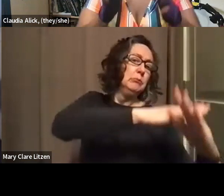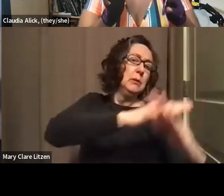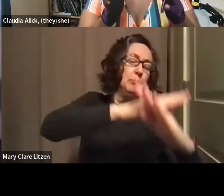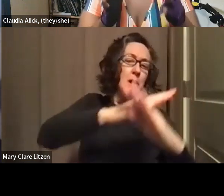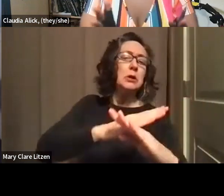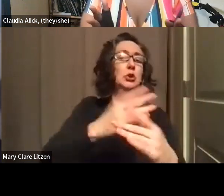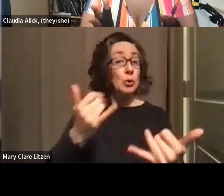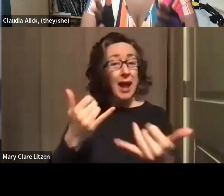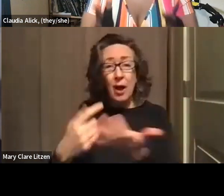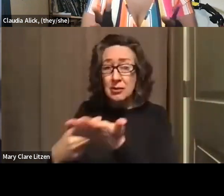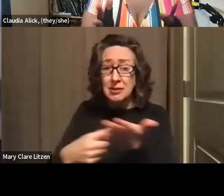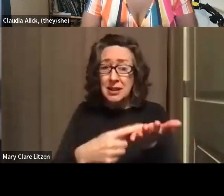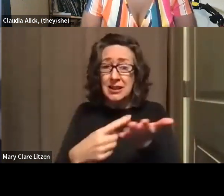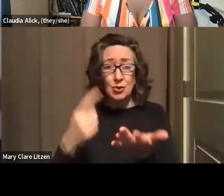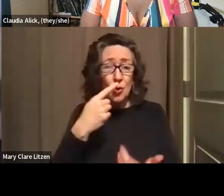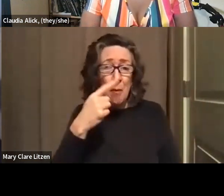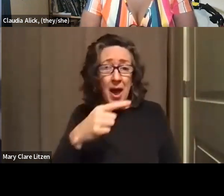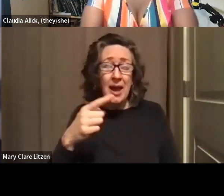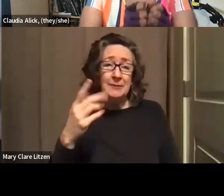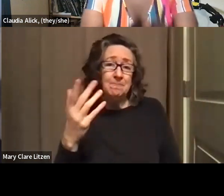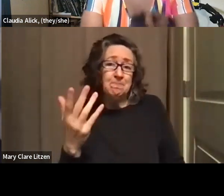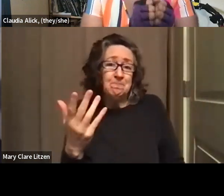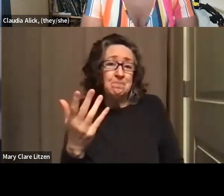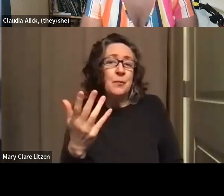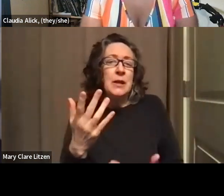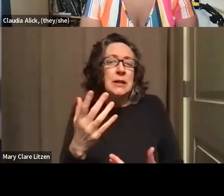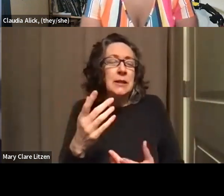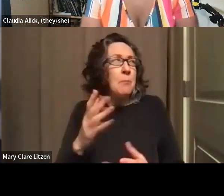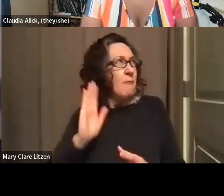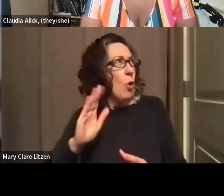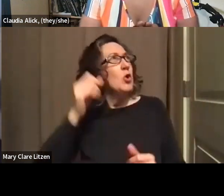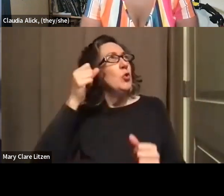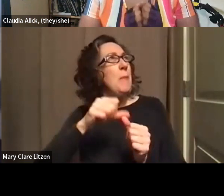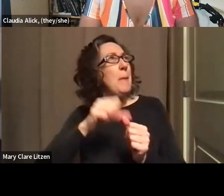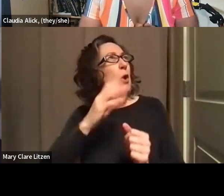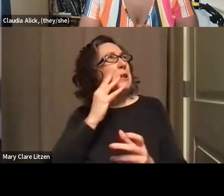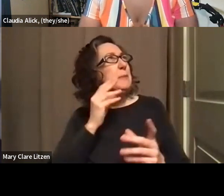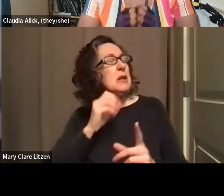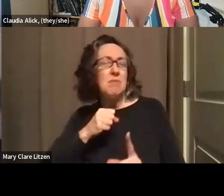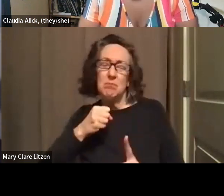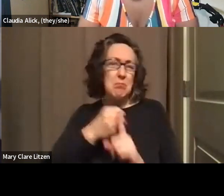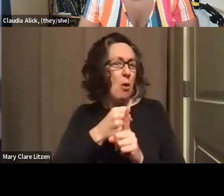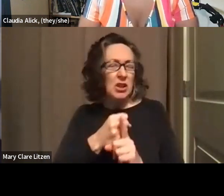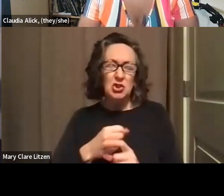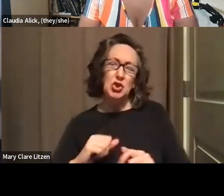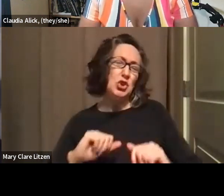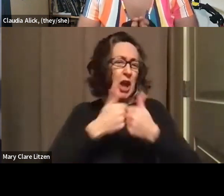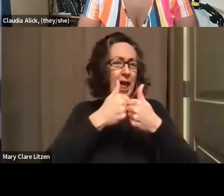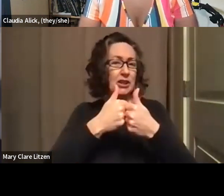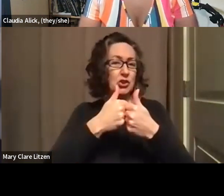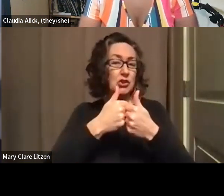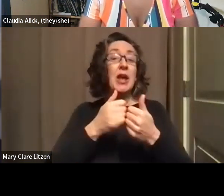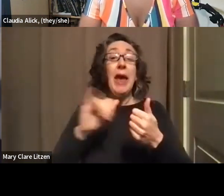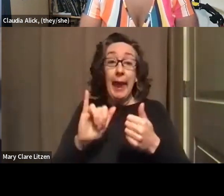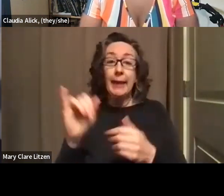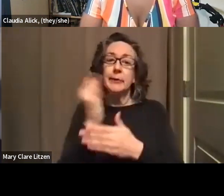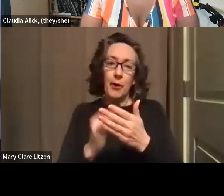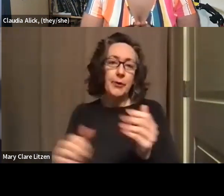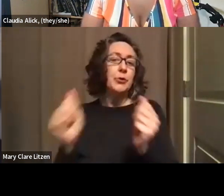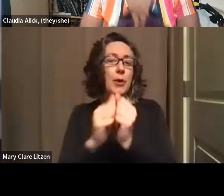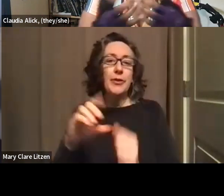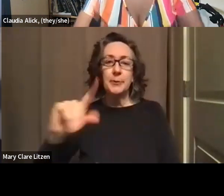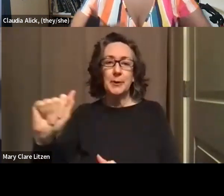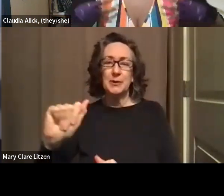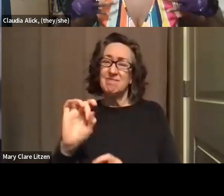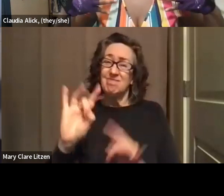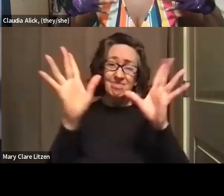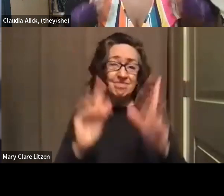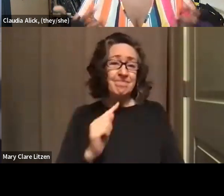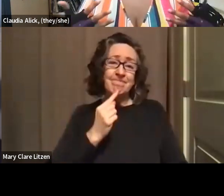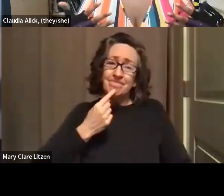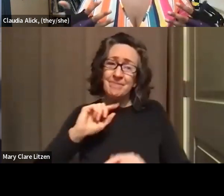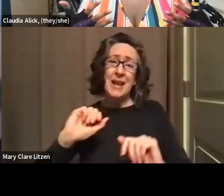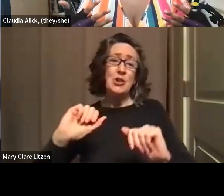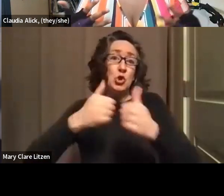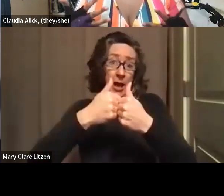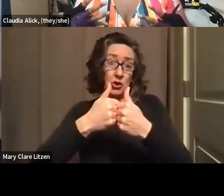So if you could share some significant challenges that you have faced as an artist with a disability.